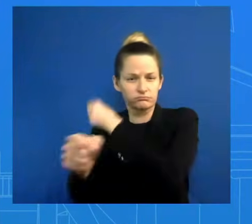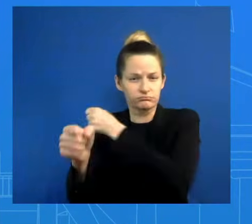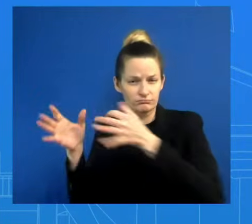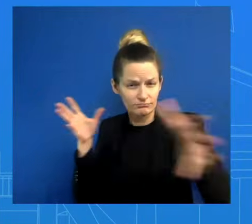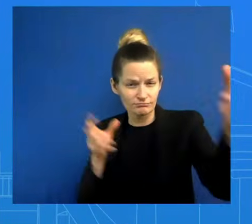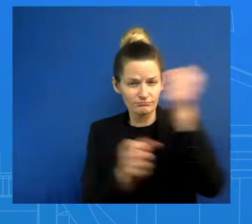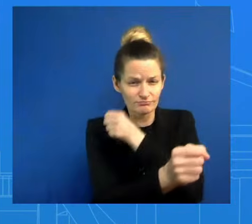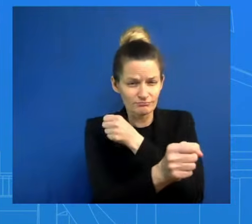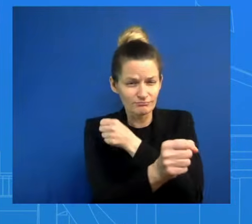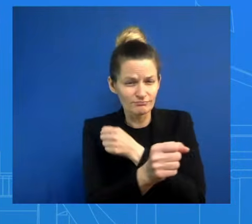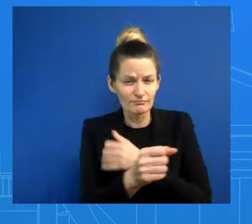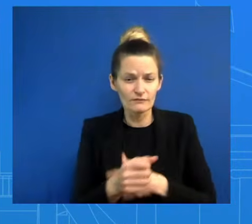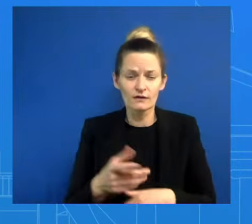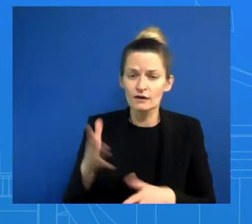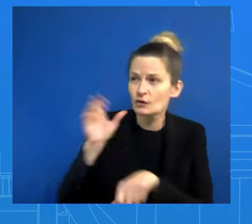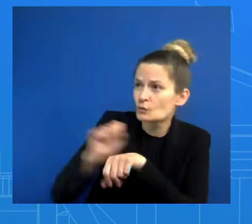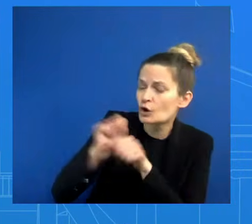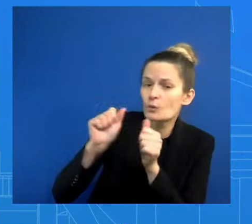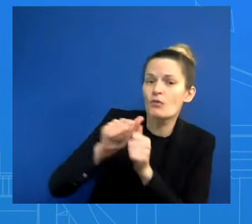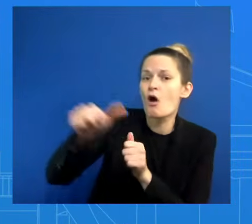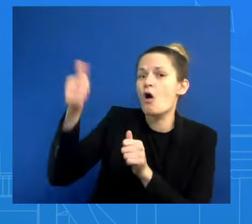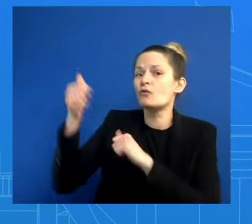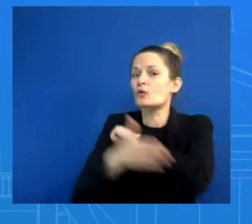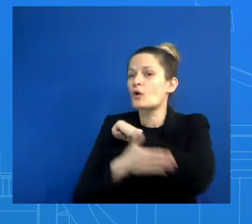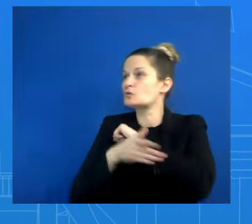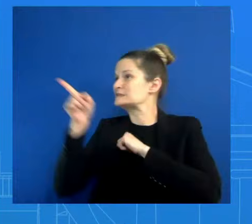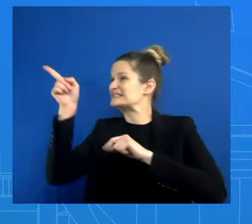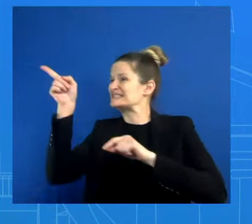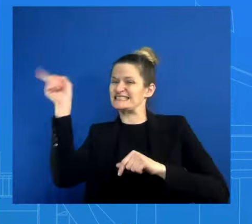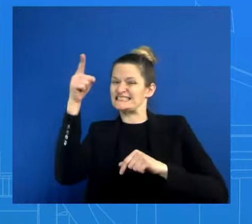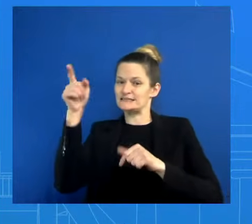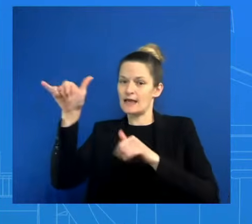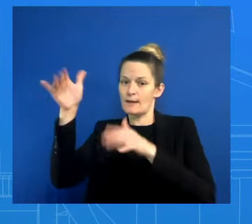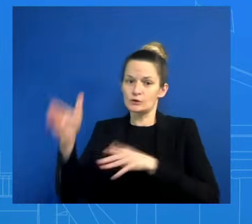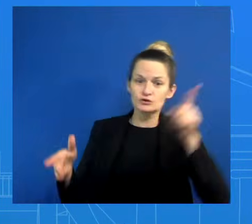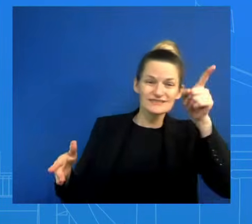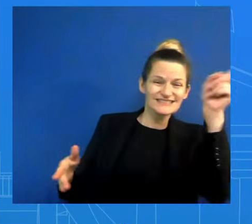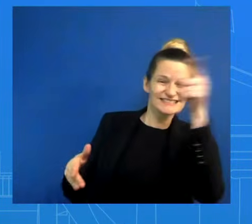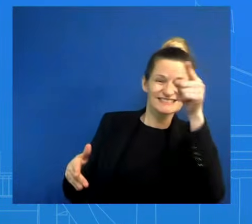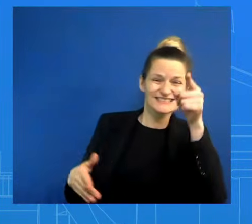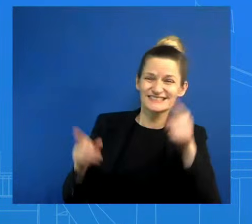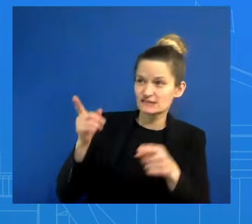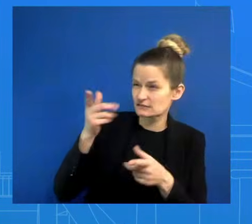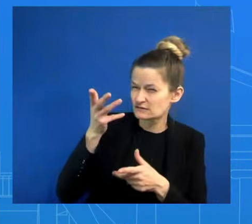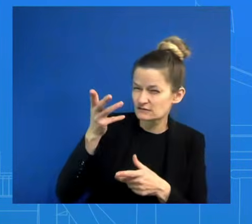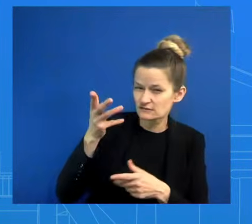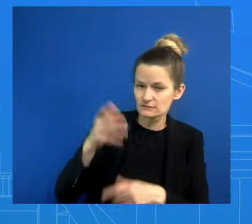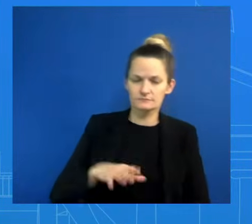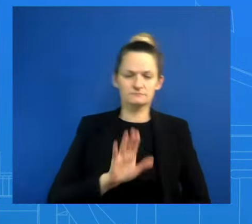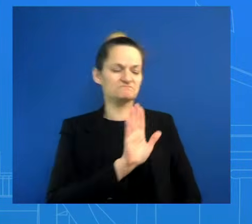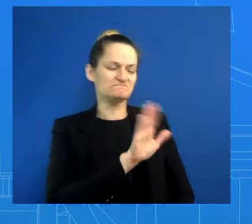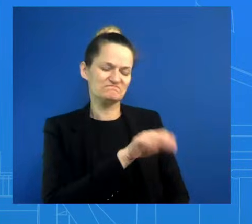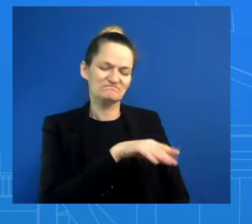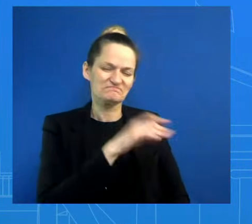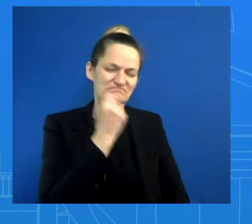I get your question, and I understand. I just cannot get into what we will or will not do -- any of the negotiations.